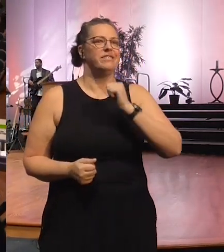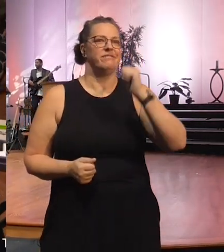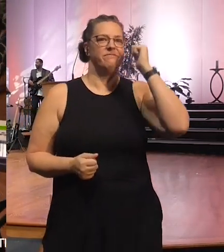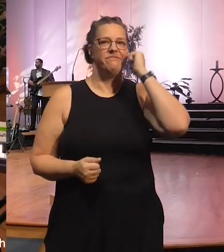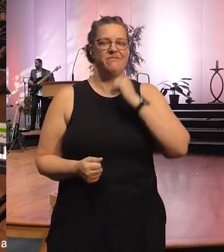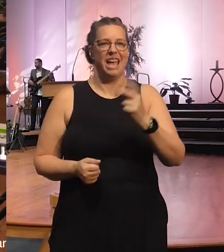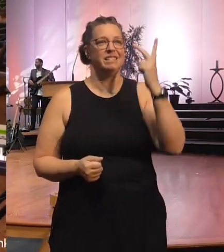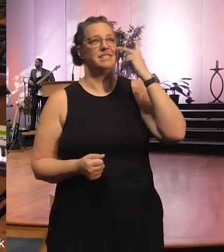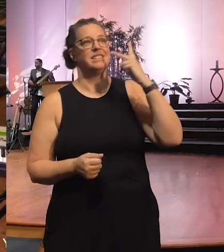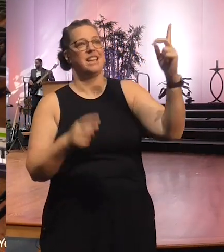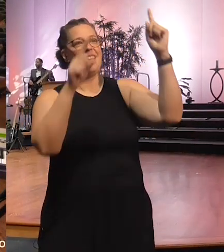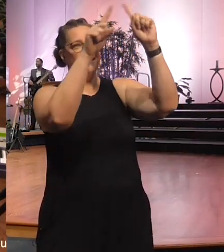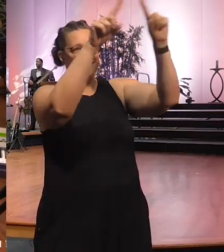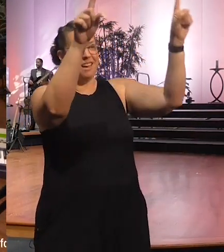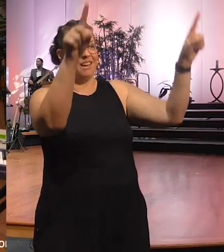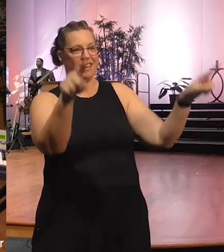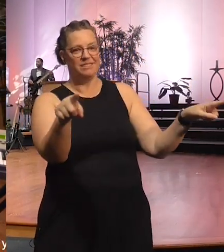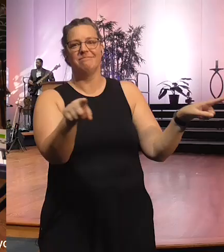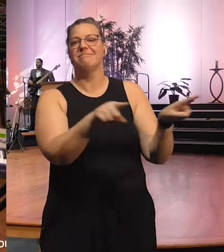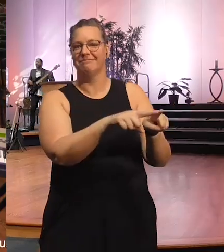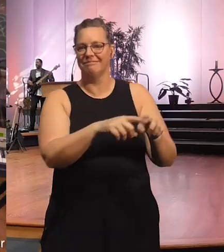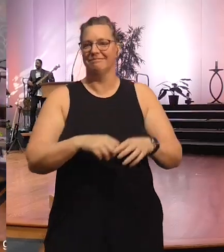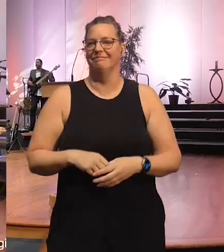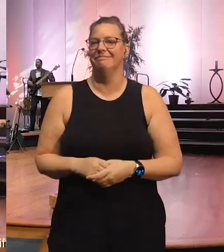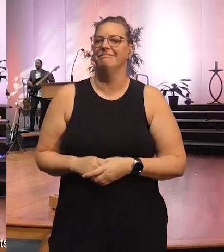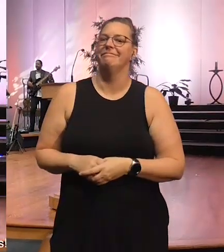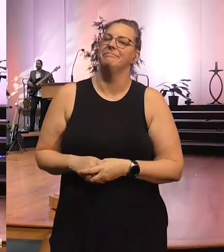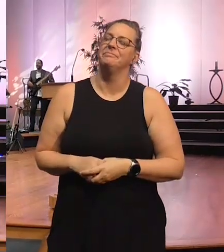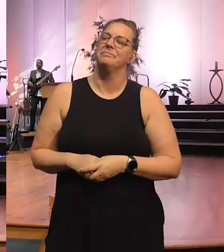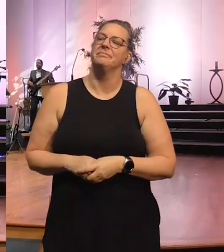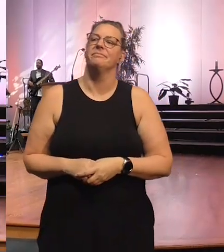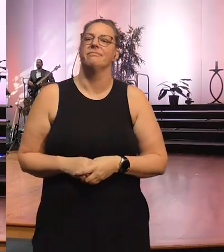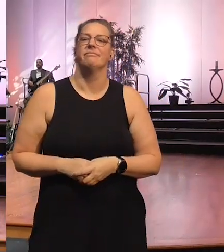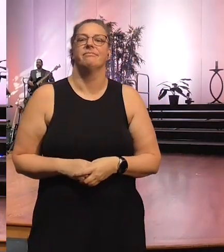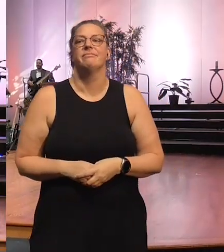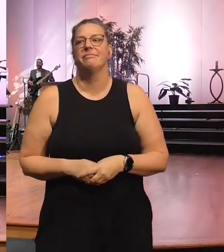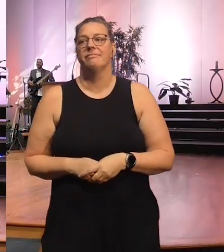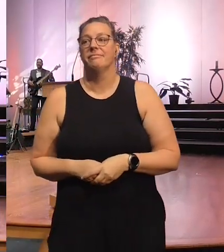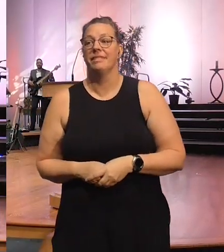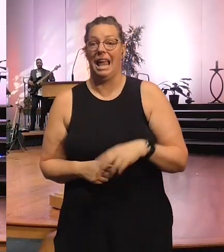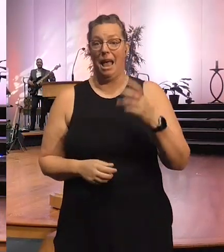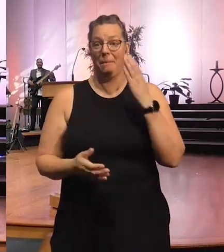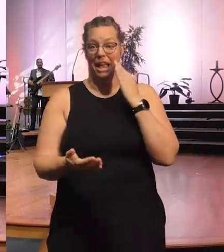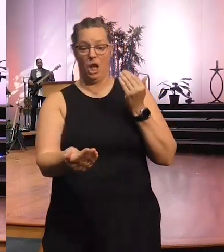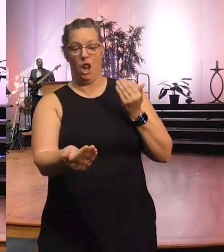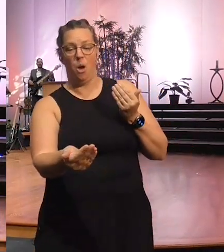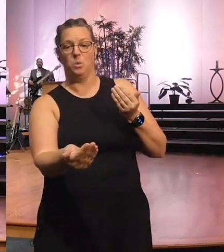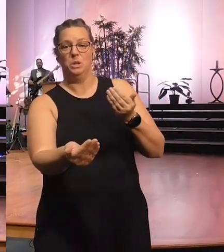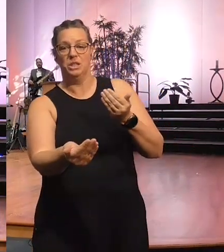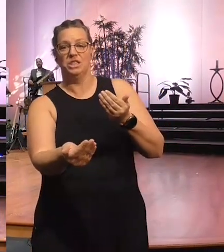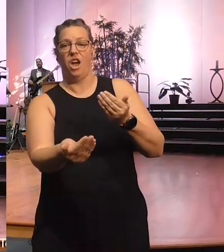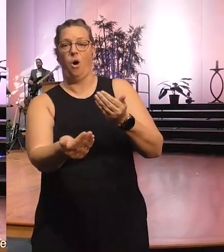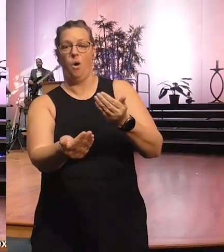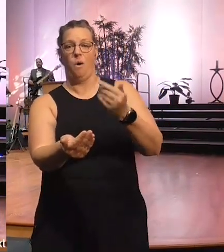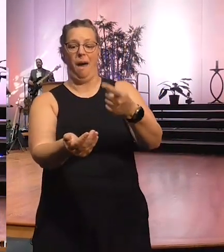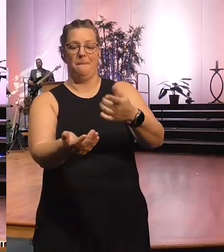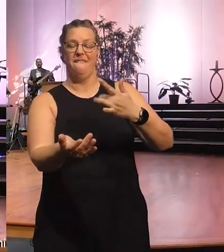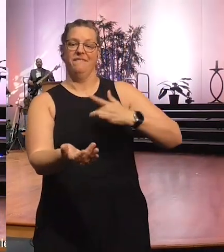f I get a little bit closer feeling